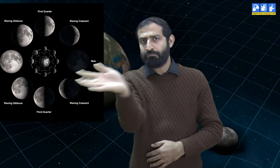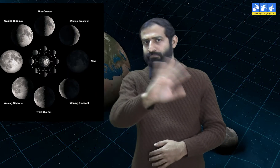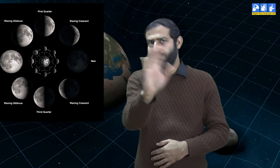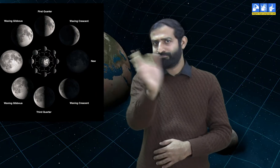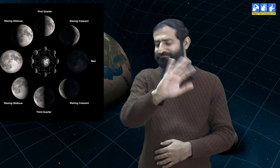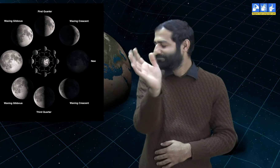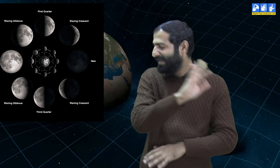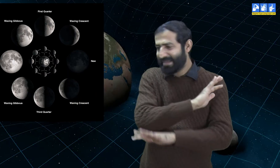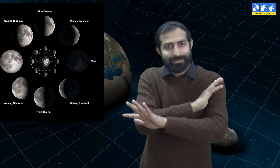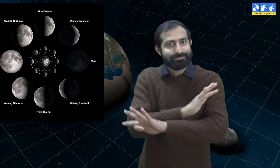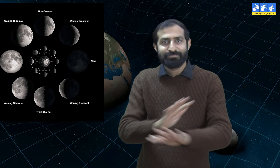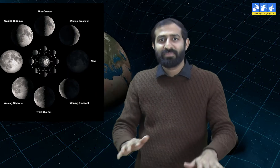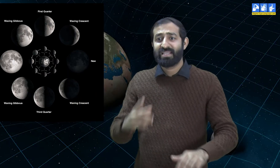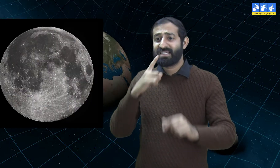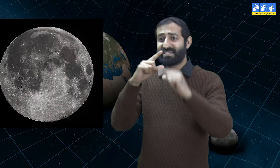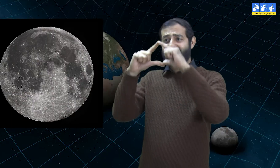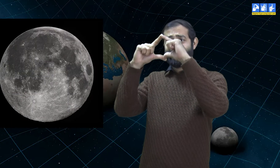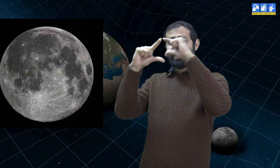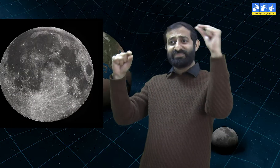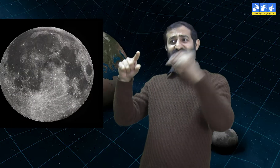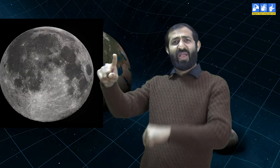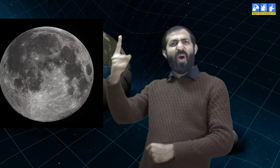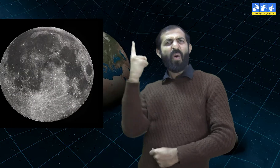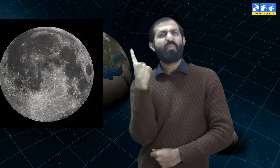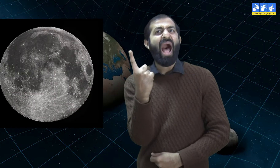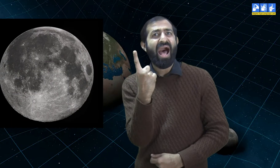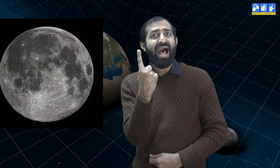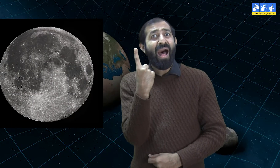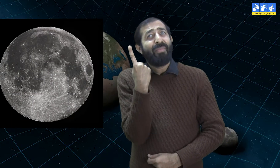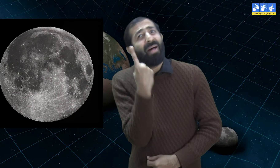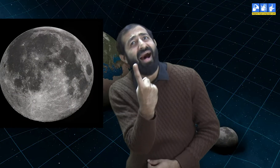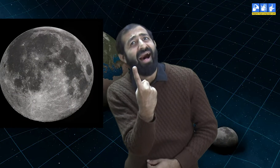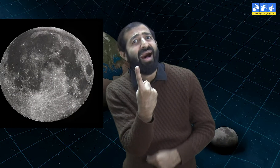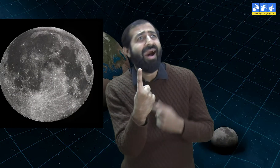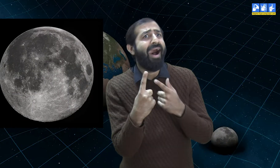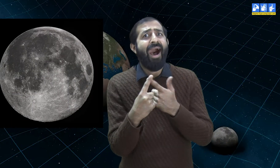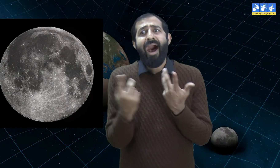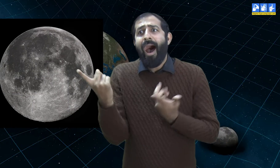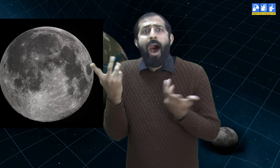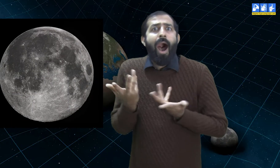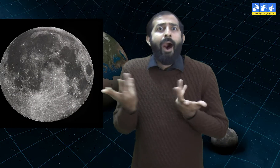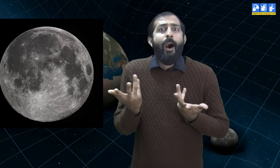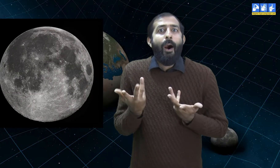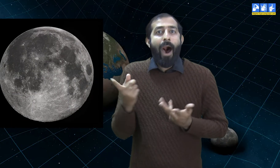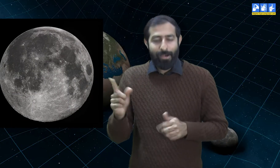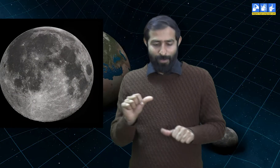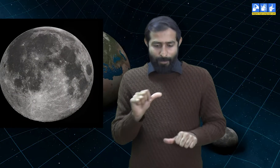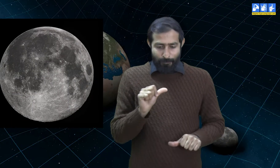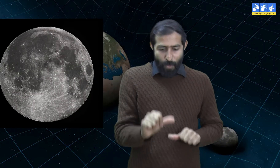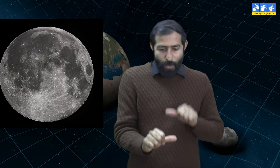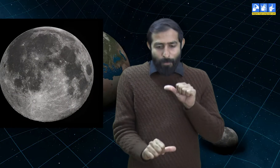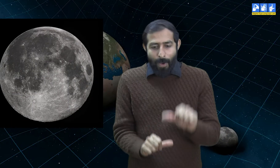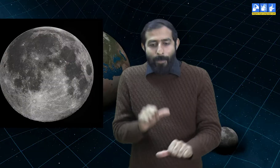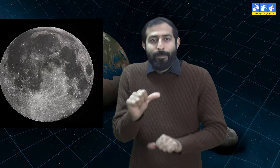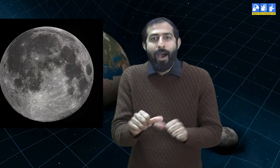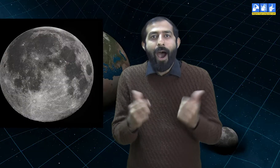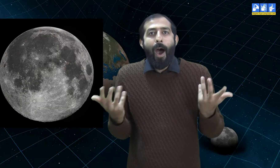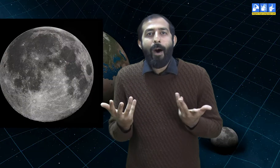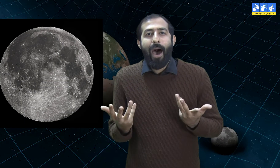No, there is only one Moon. But sometimes why it appears so different in the sky.